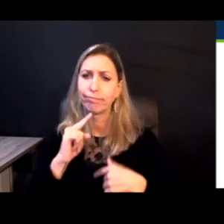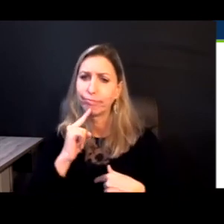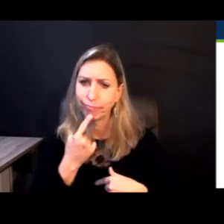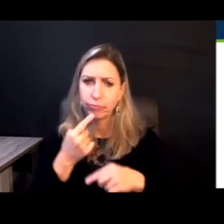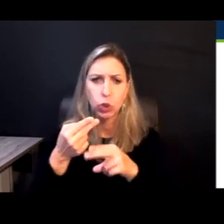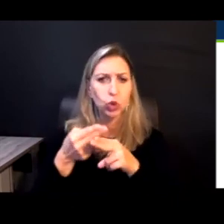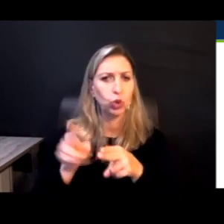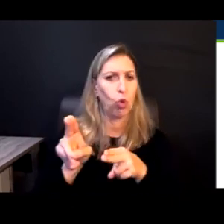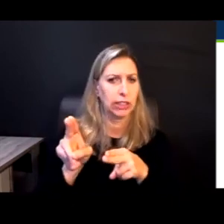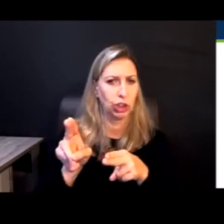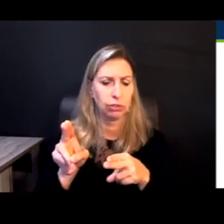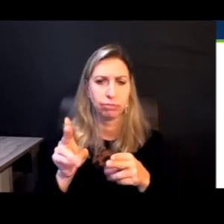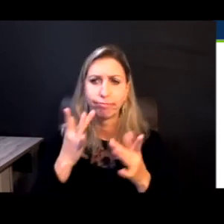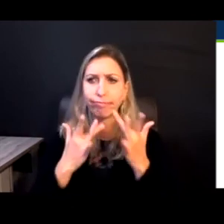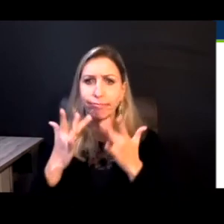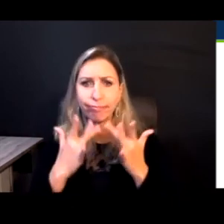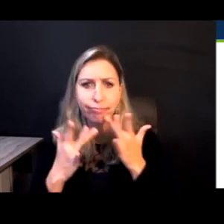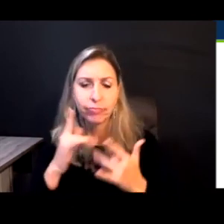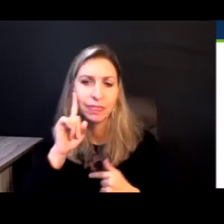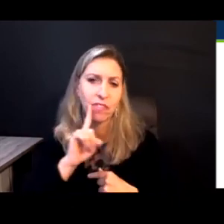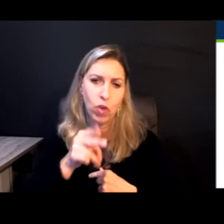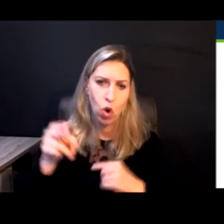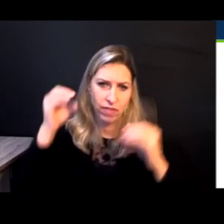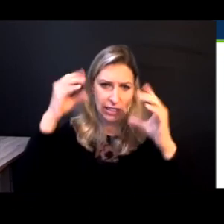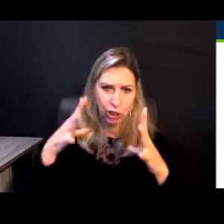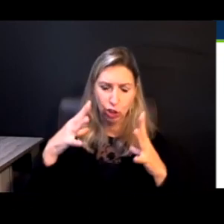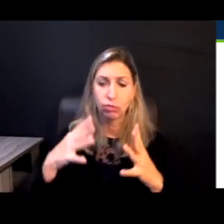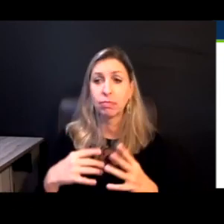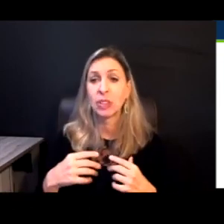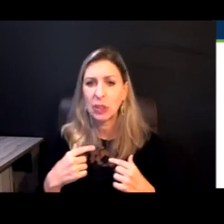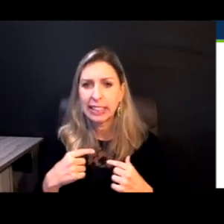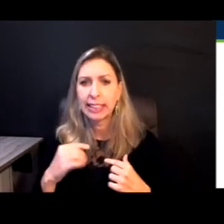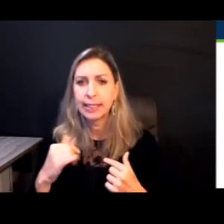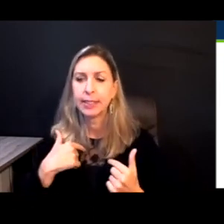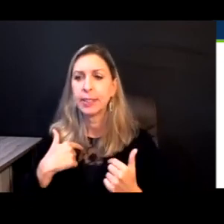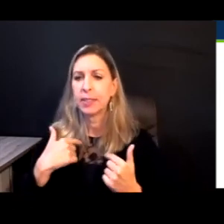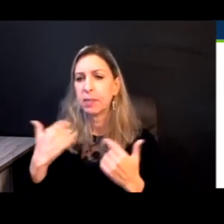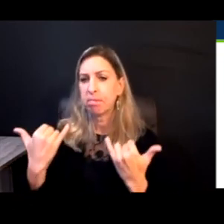teacher shortage mentioned at the Deaf and Hard of Hearing Advisory Committee meeting,